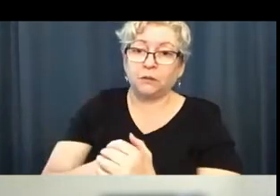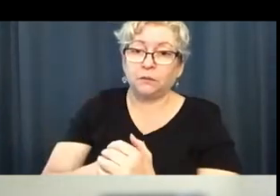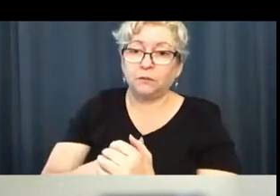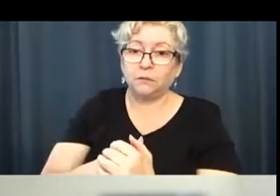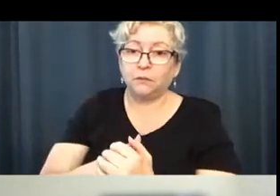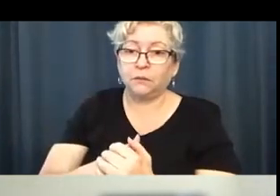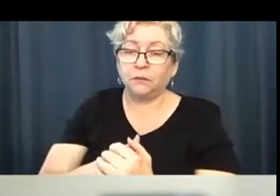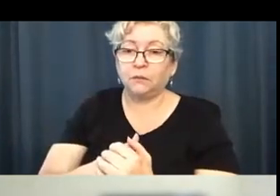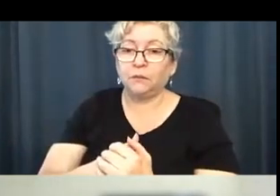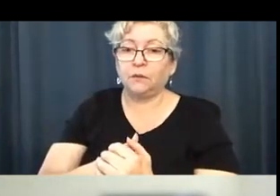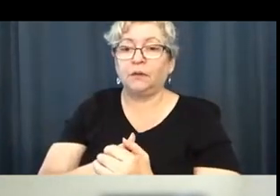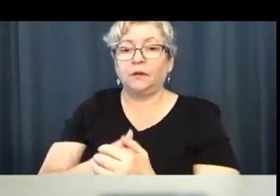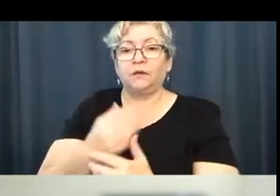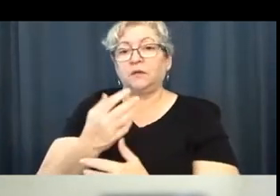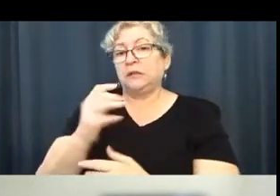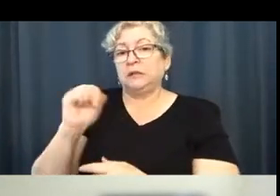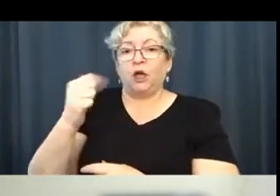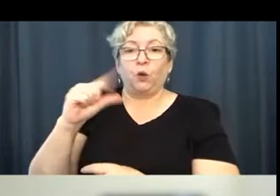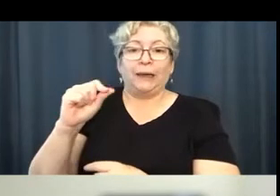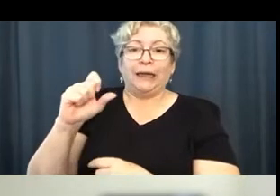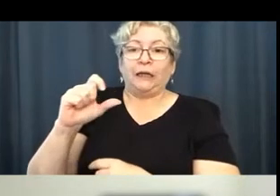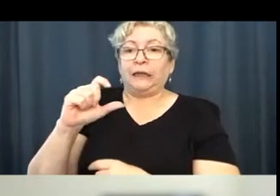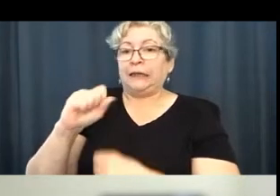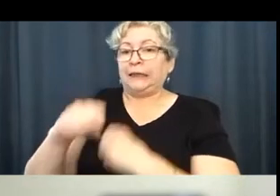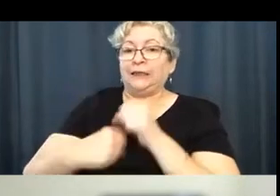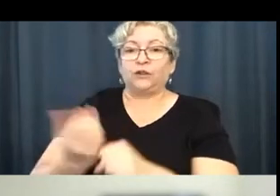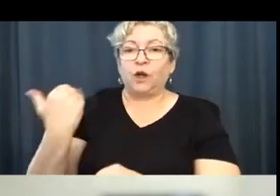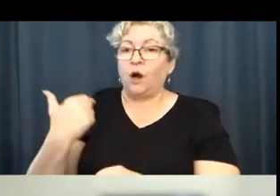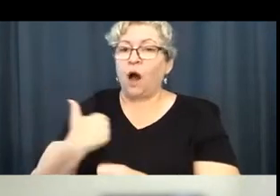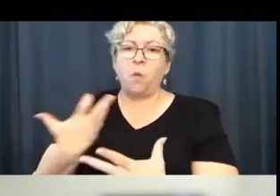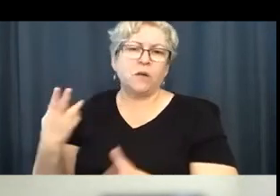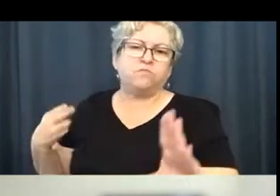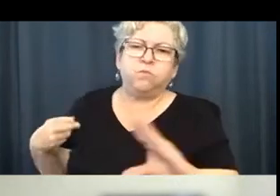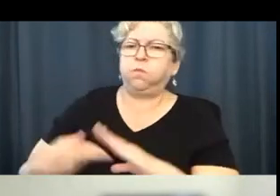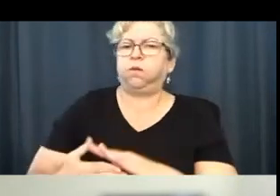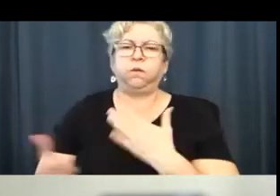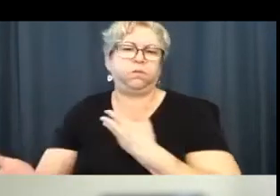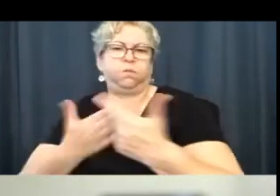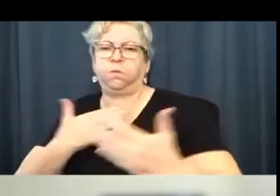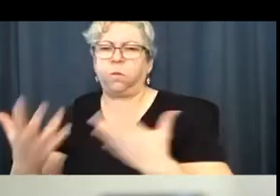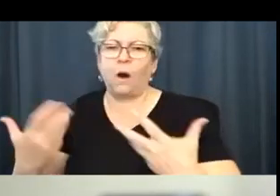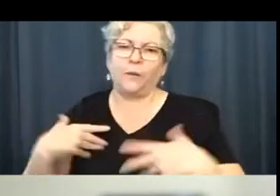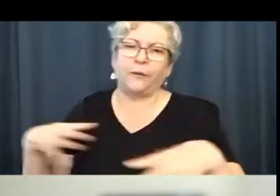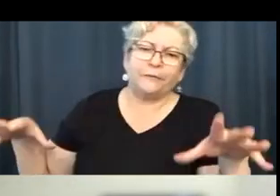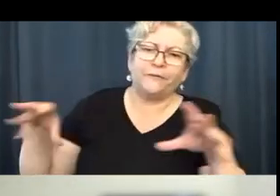A couple of decades ago, I just wanted to get on the field no matter how slanted it was . Now, I want to get on that level-playing field